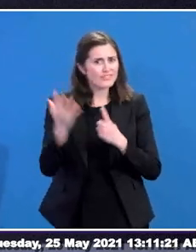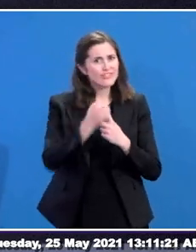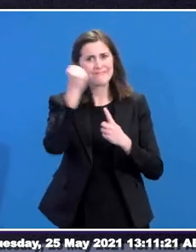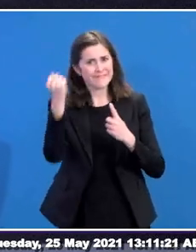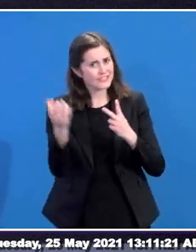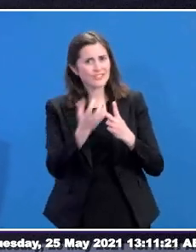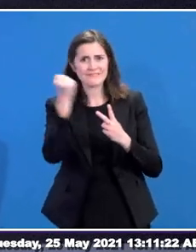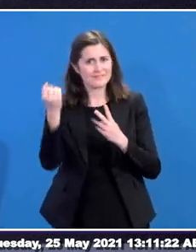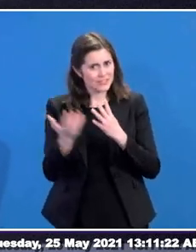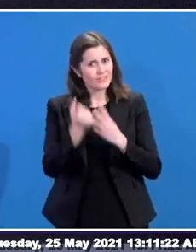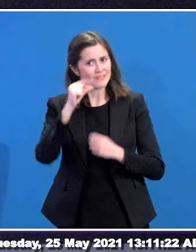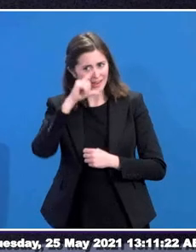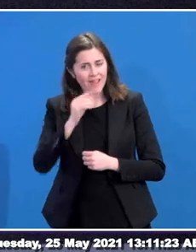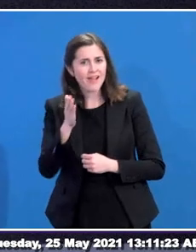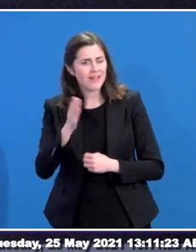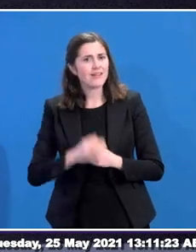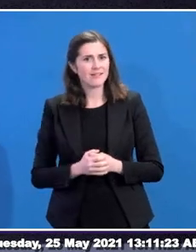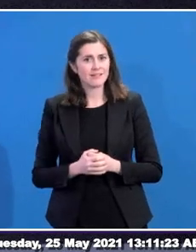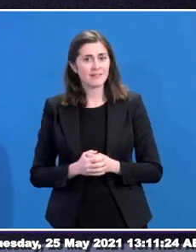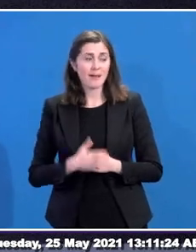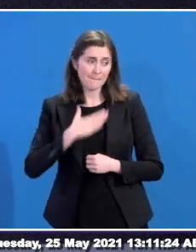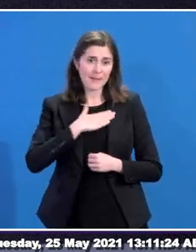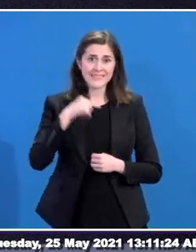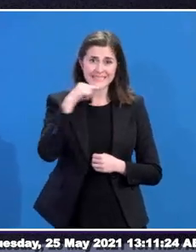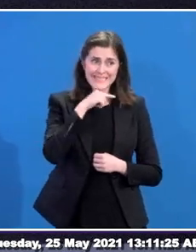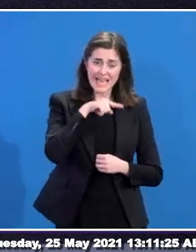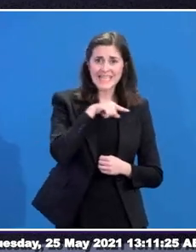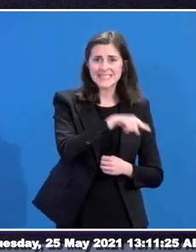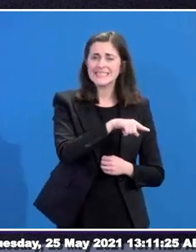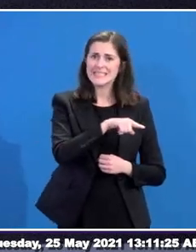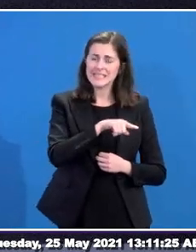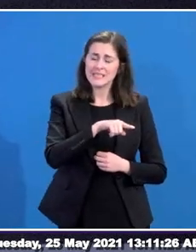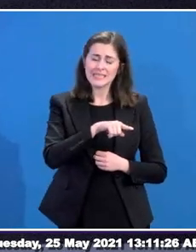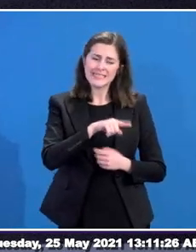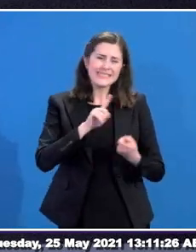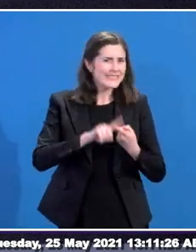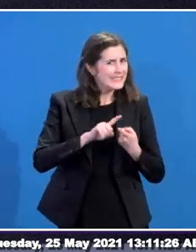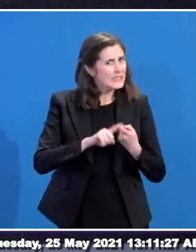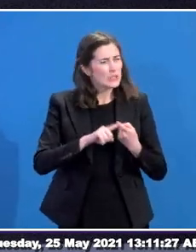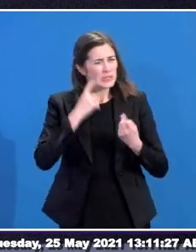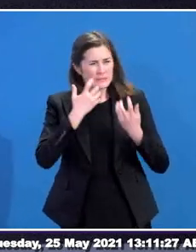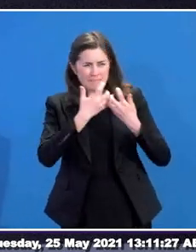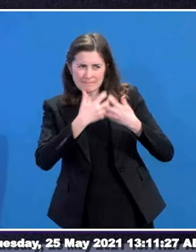For Carl, he is still at a place where we're trying to figure out how he fits,